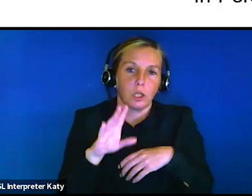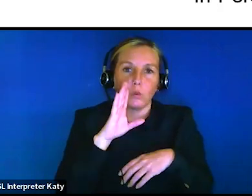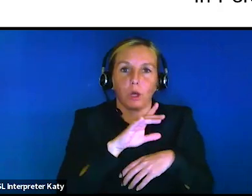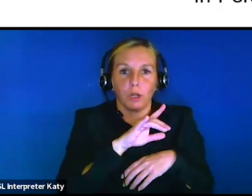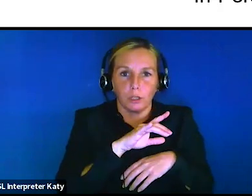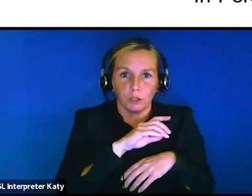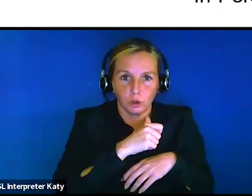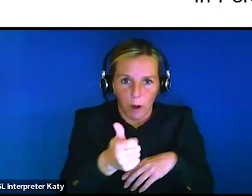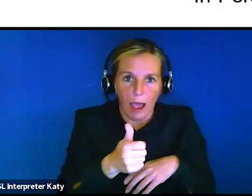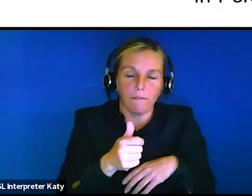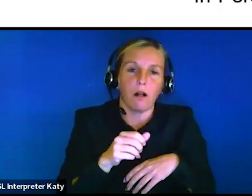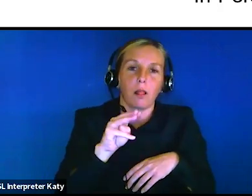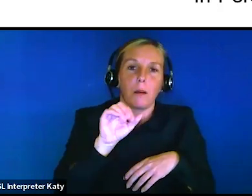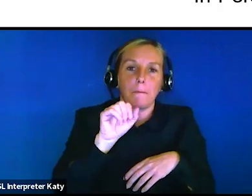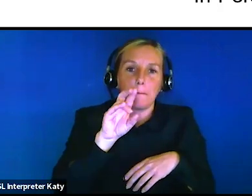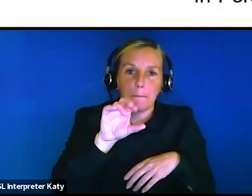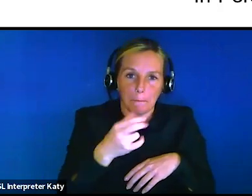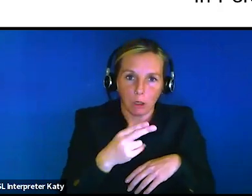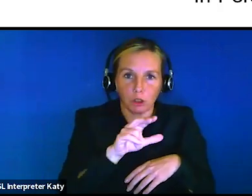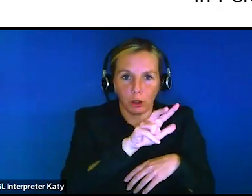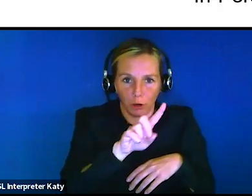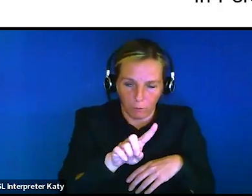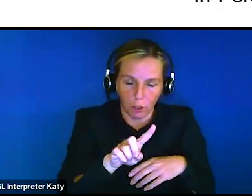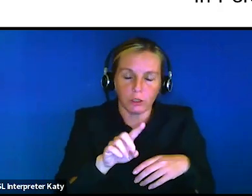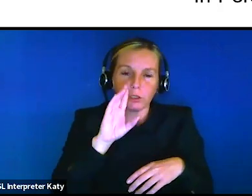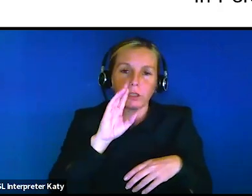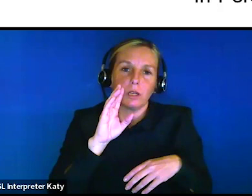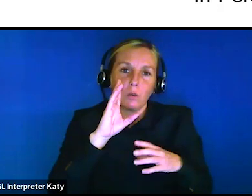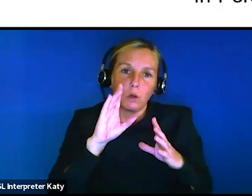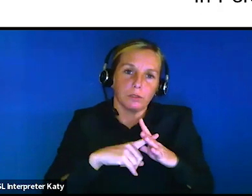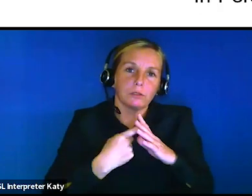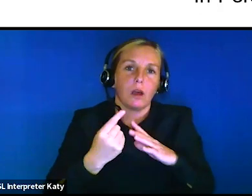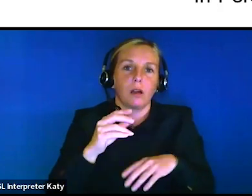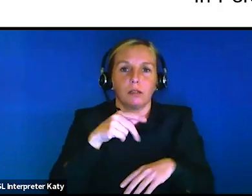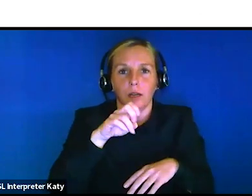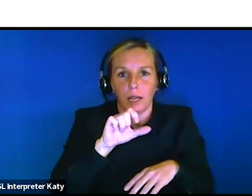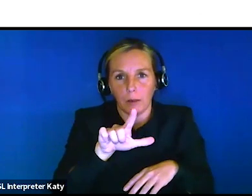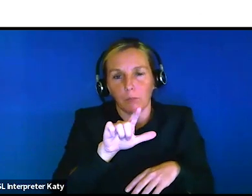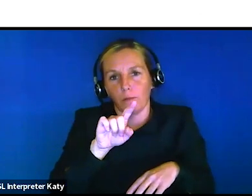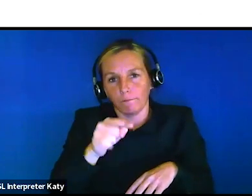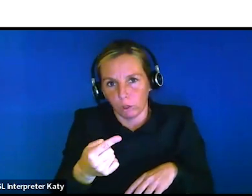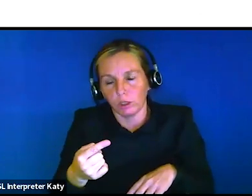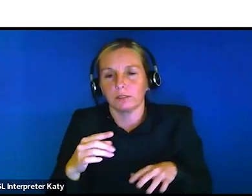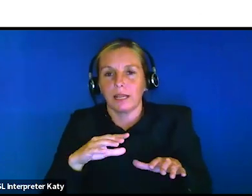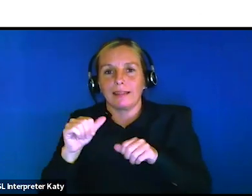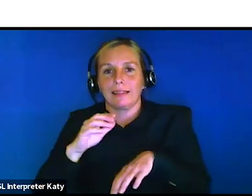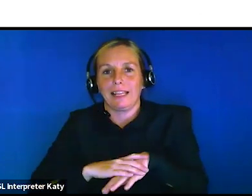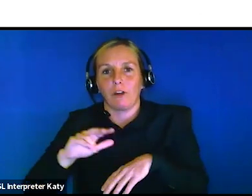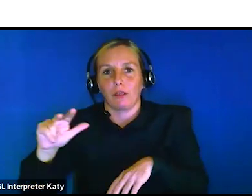from there, the evening of the second or the morning of the third. Next slide, please. And so the complete